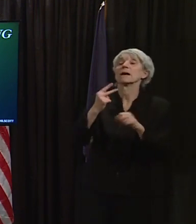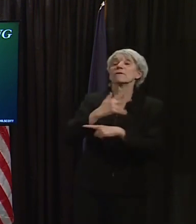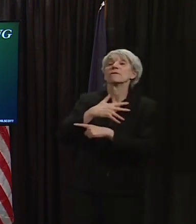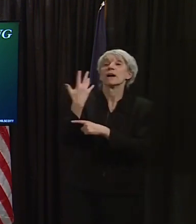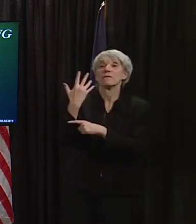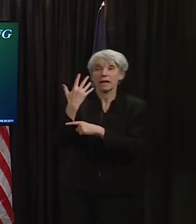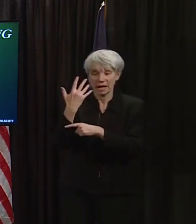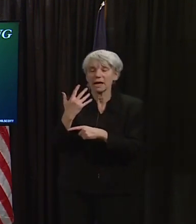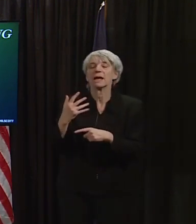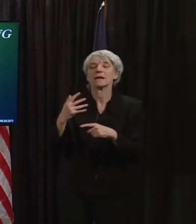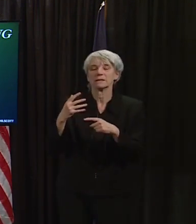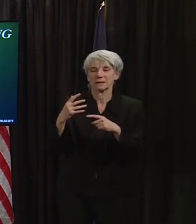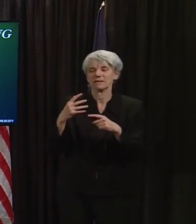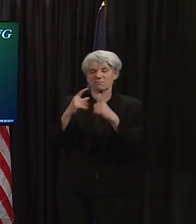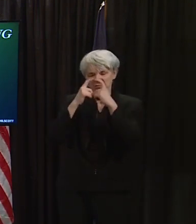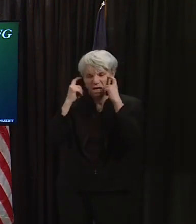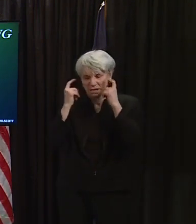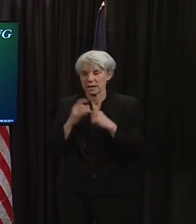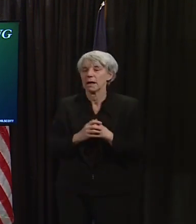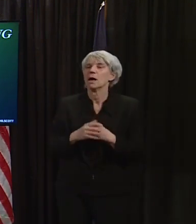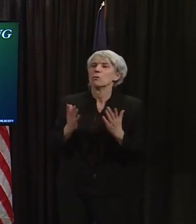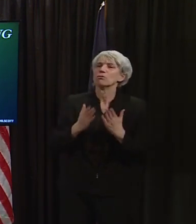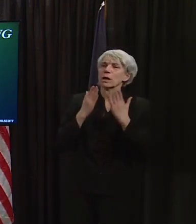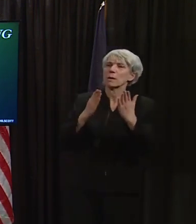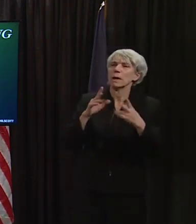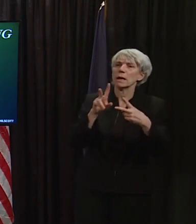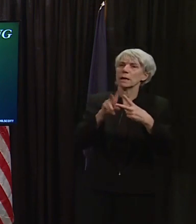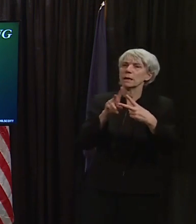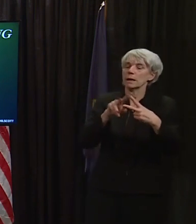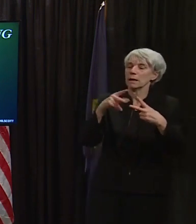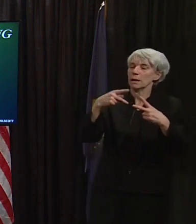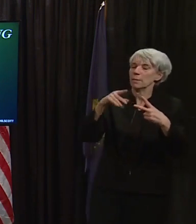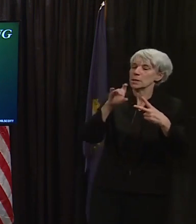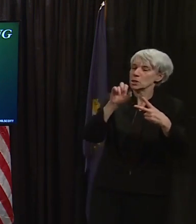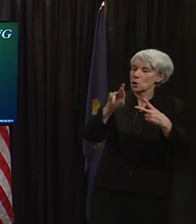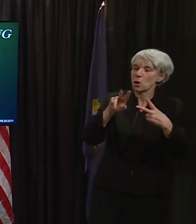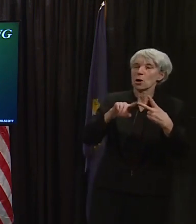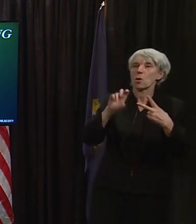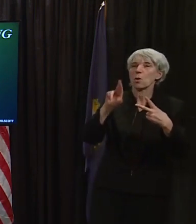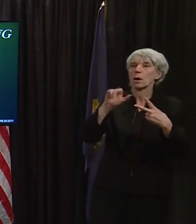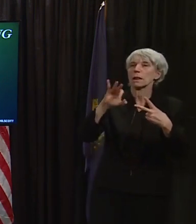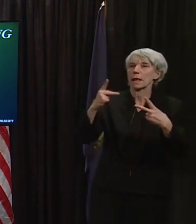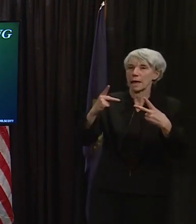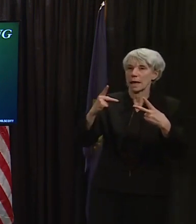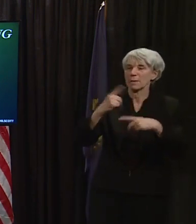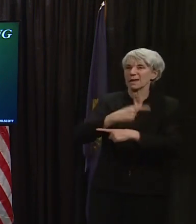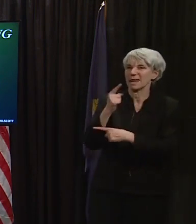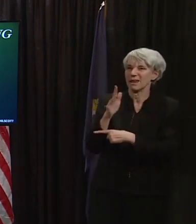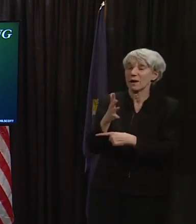a rapid pcr On or after day five Or too negative antigen tests performed at